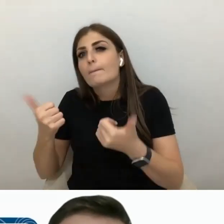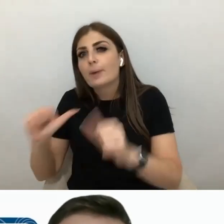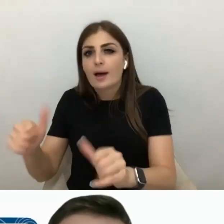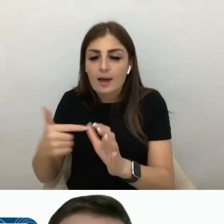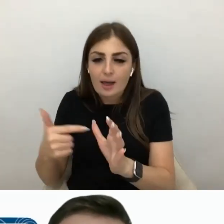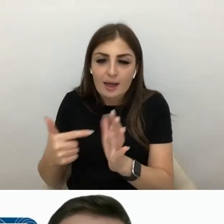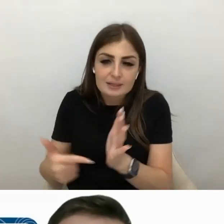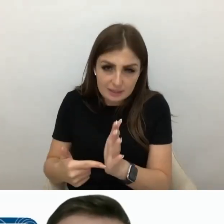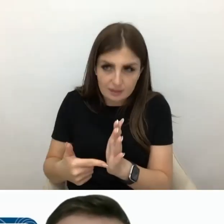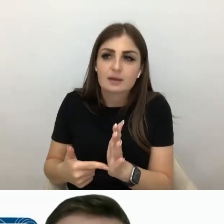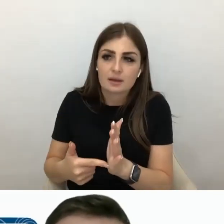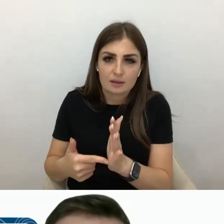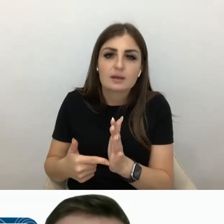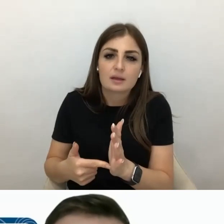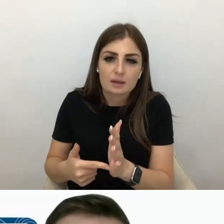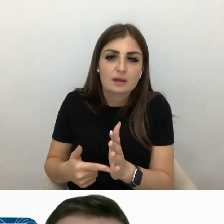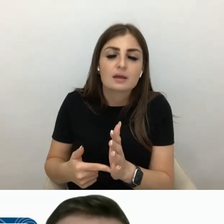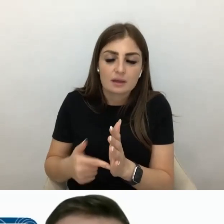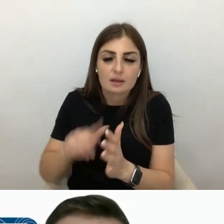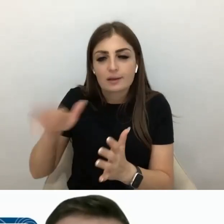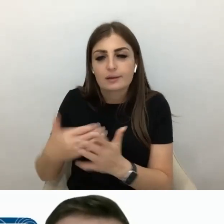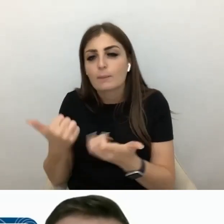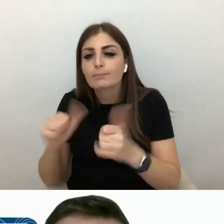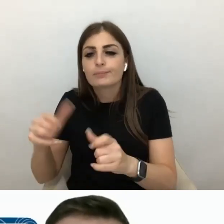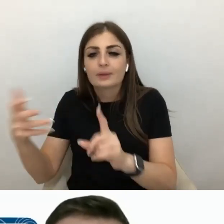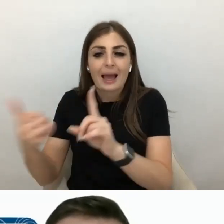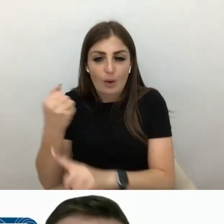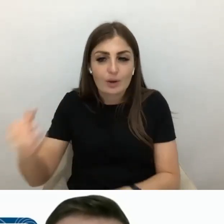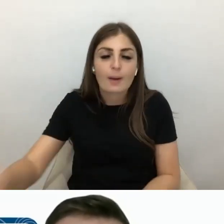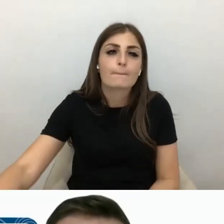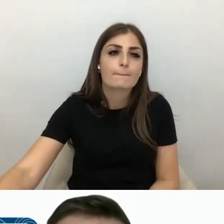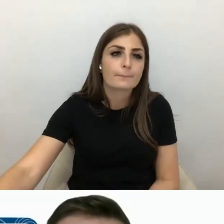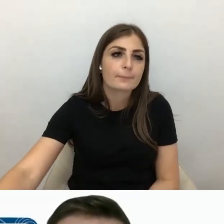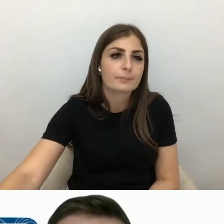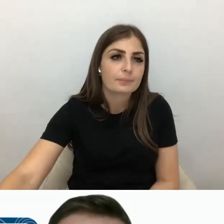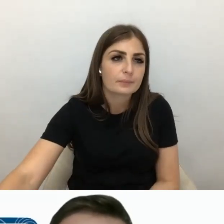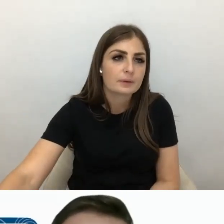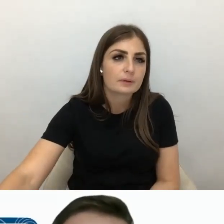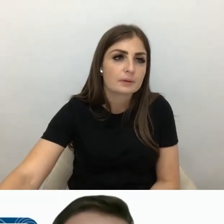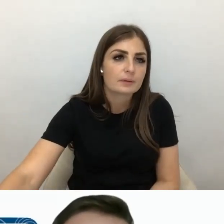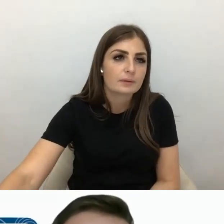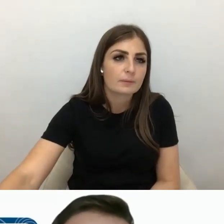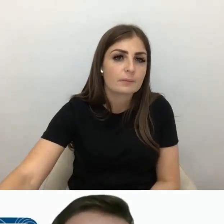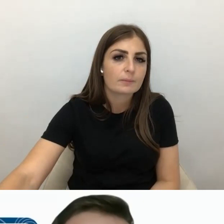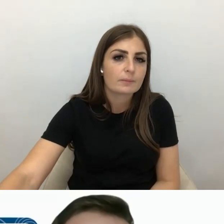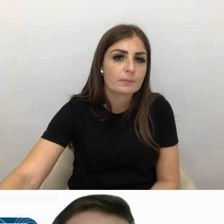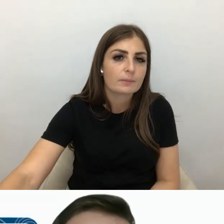AAT, without getting the outcome they are seeking. But it's important, I guess, to keep in mind the Independent Expert Reviewer is looking